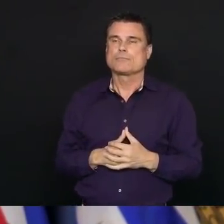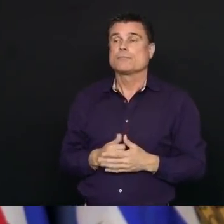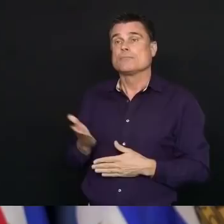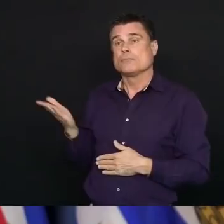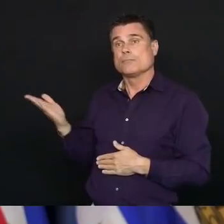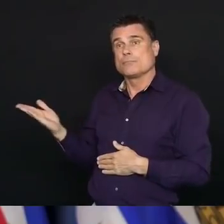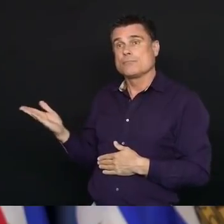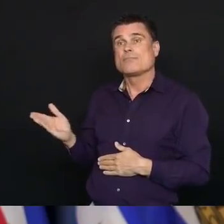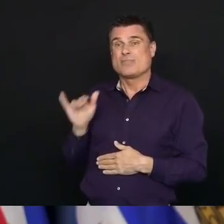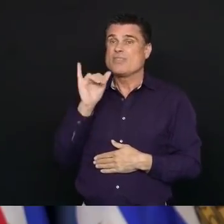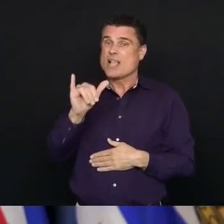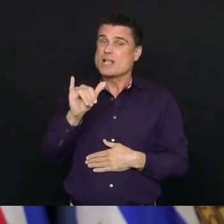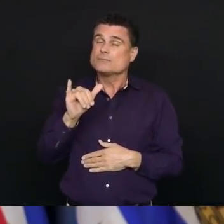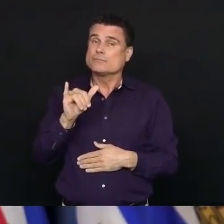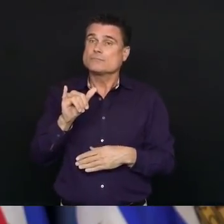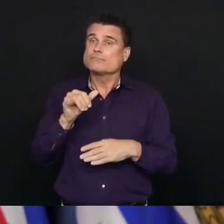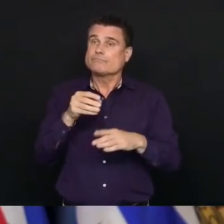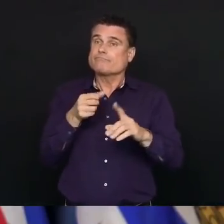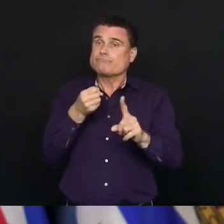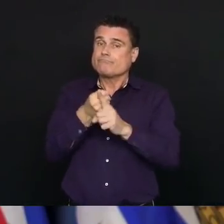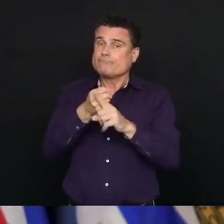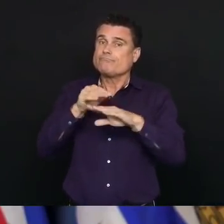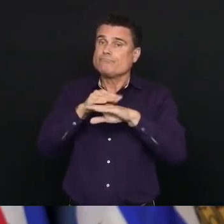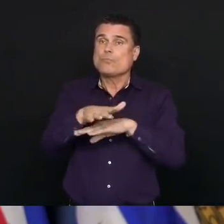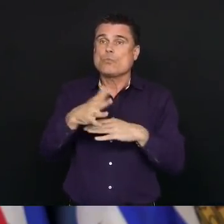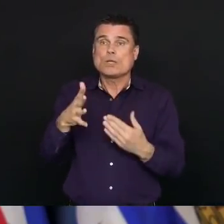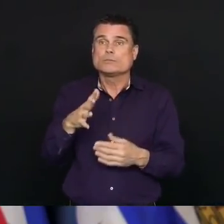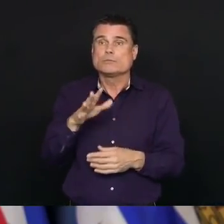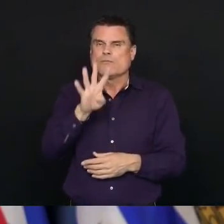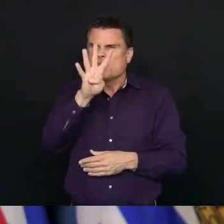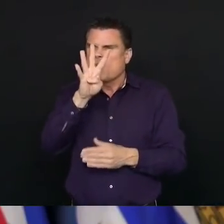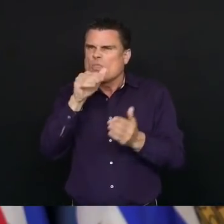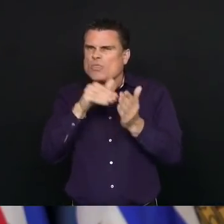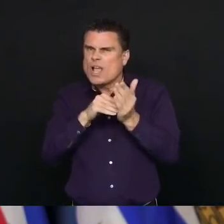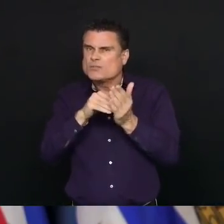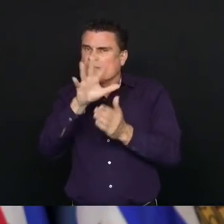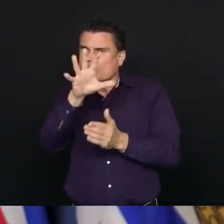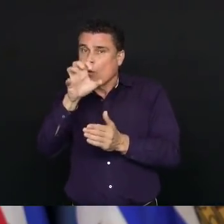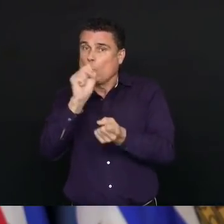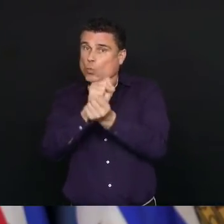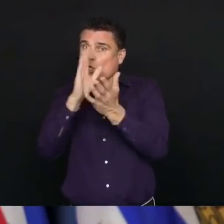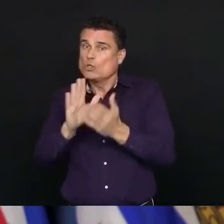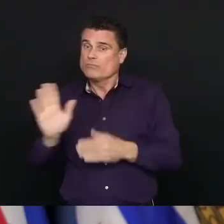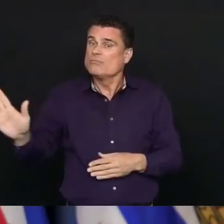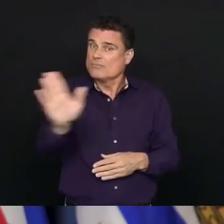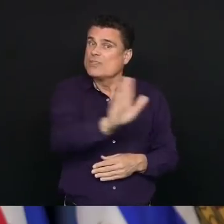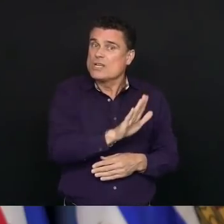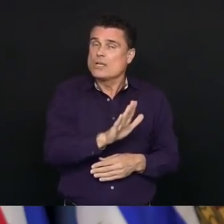Who will effectively have with area working to change during this period. We had to consult with 20,000 workers